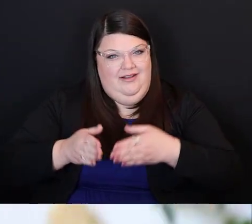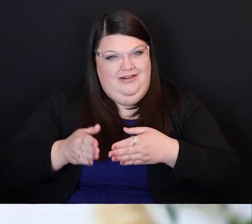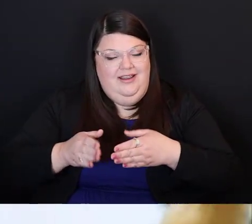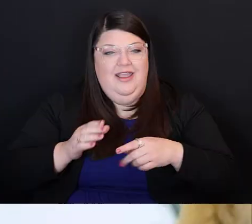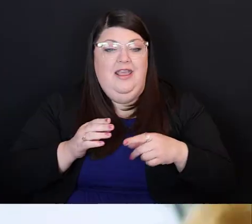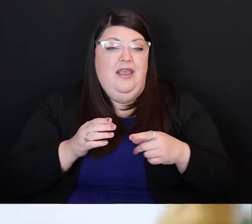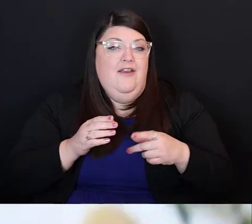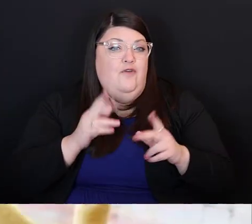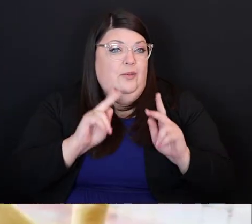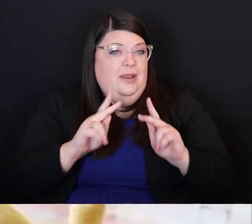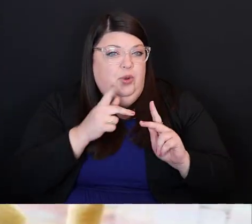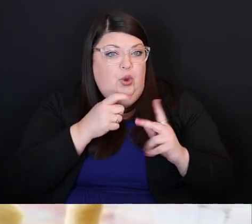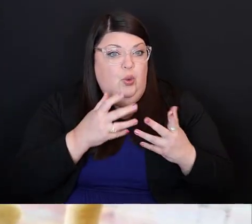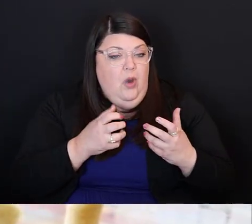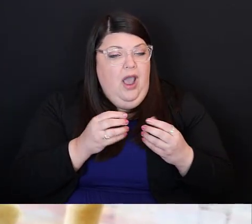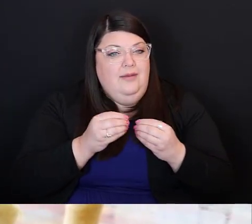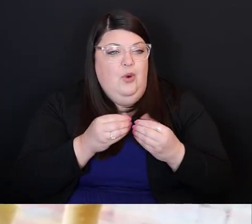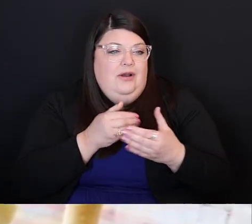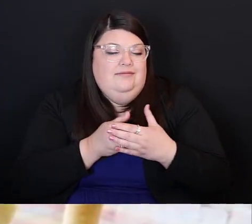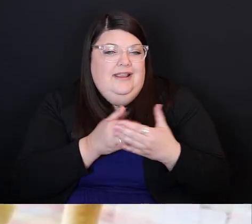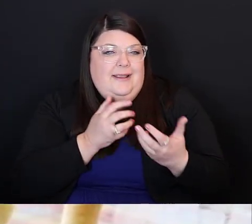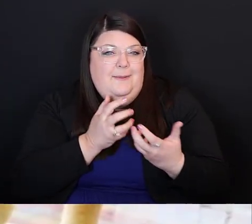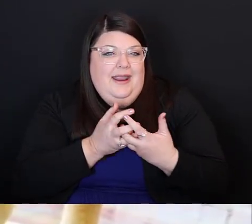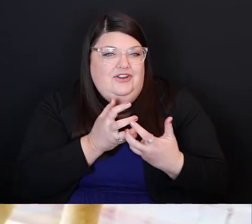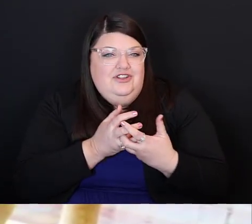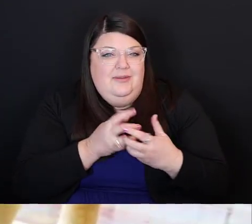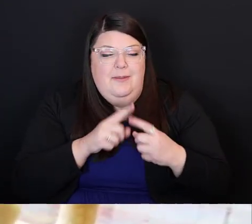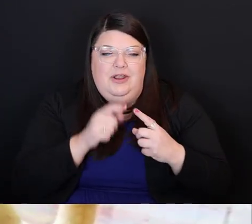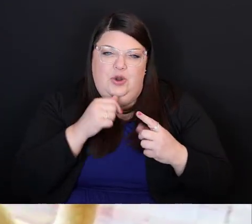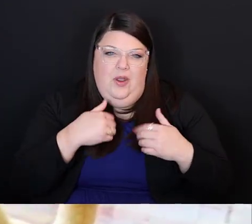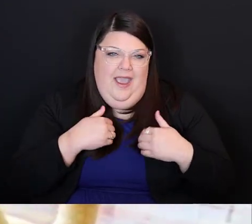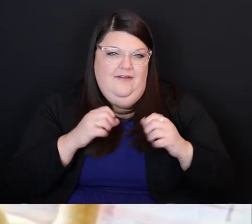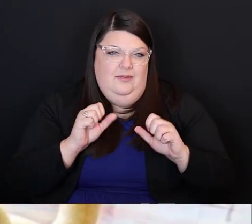don't have the capacity or desire to safely take care of a living pet.